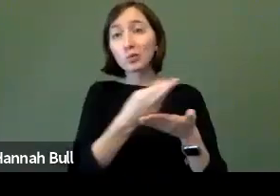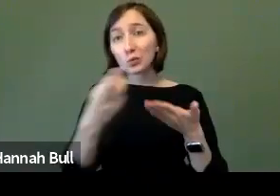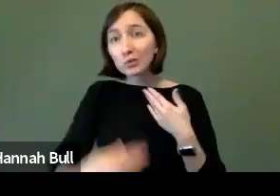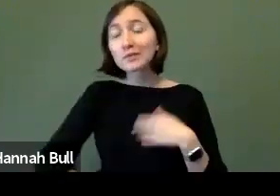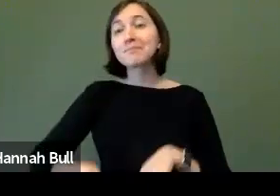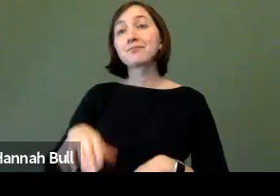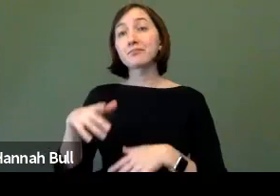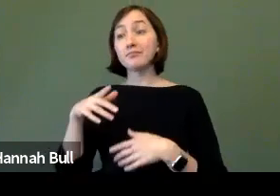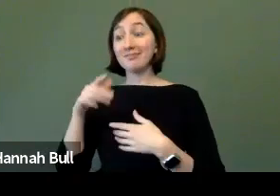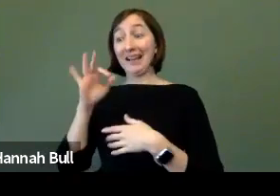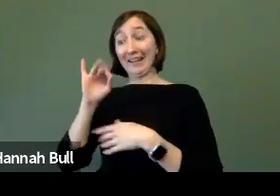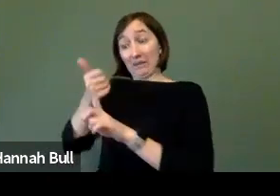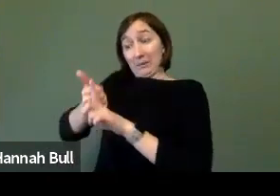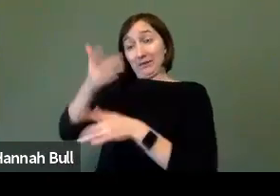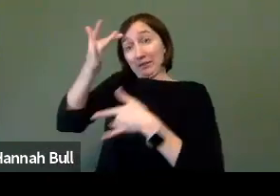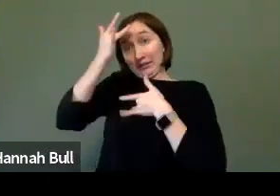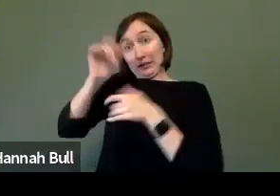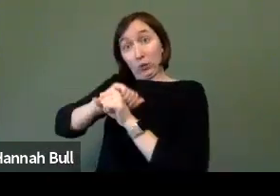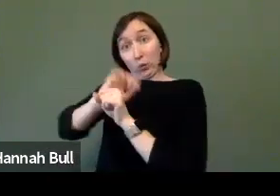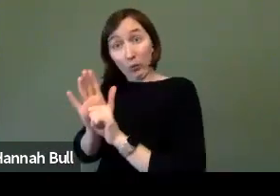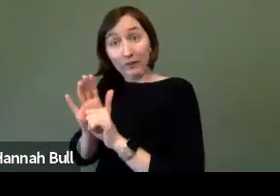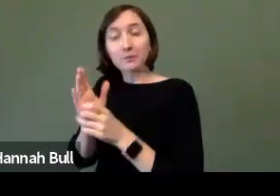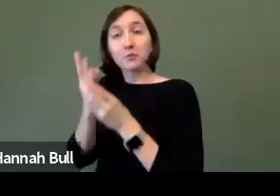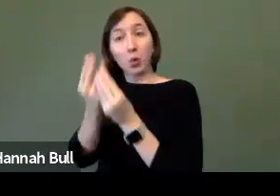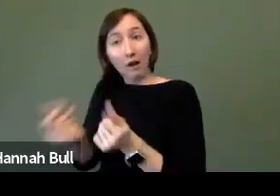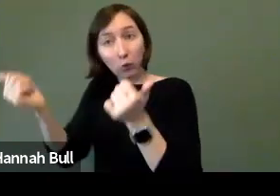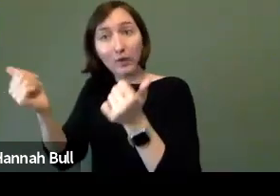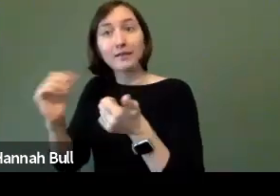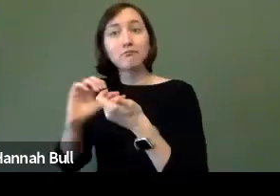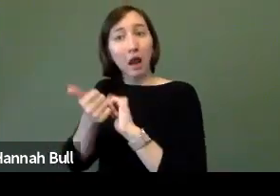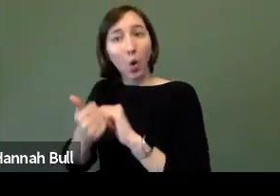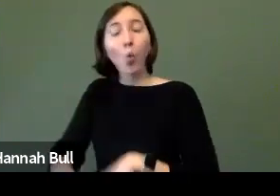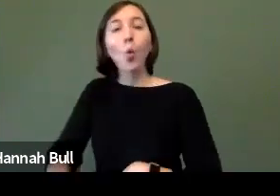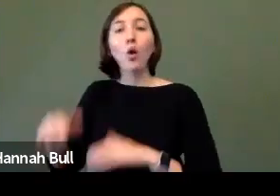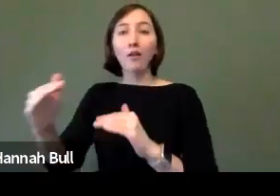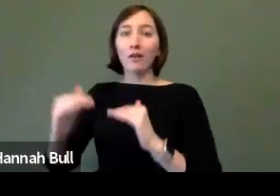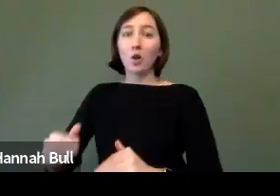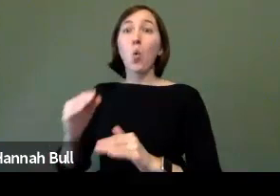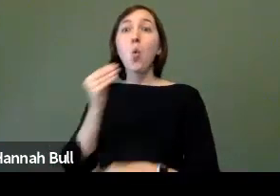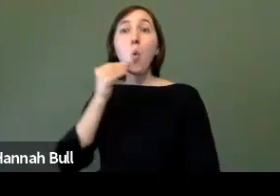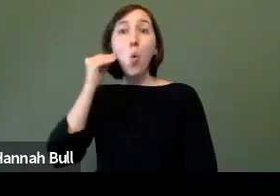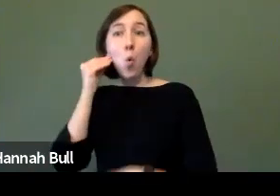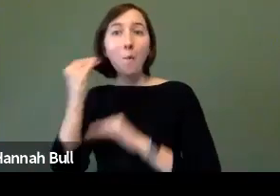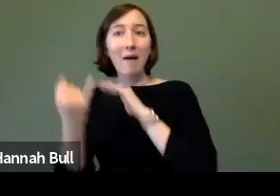which is a whole different can of worms to get into.